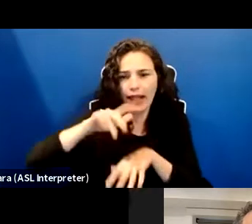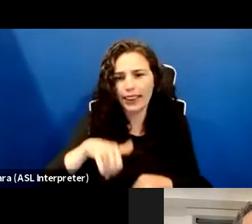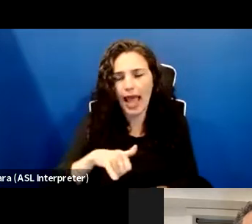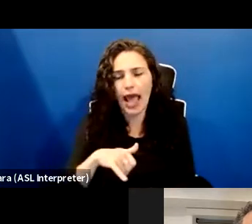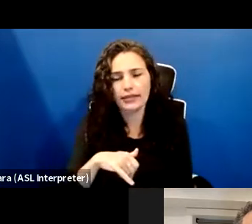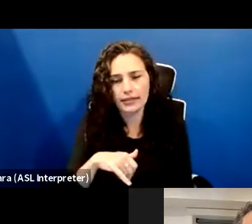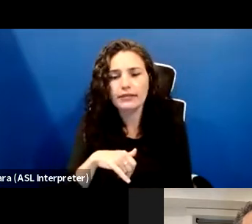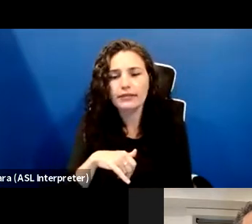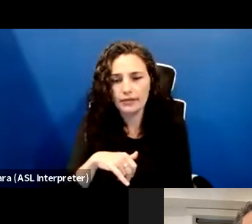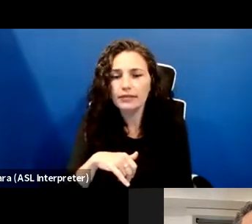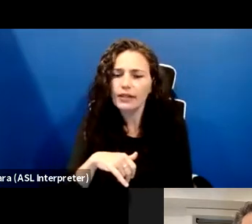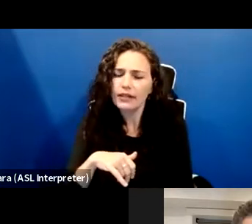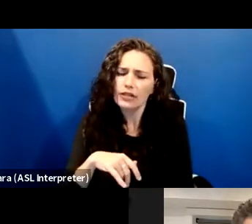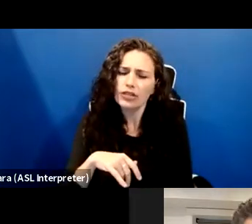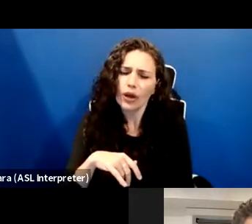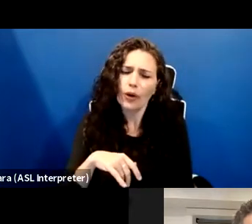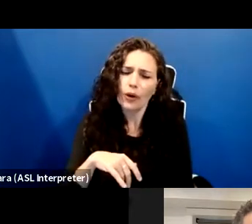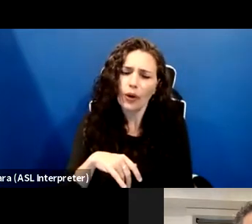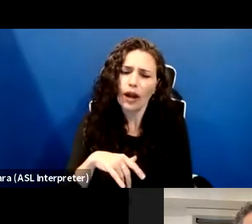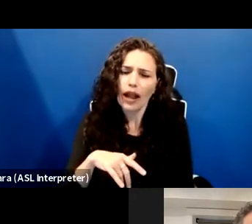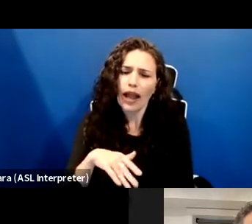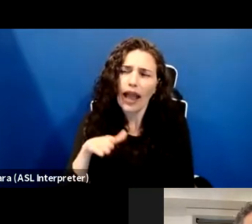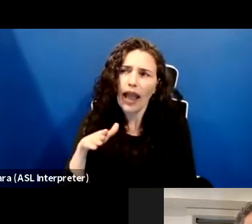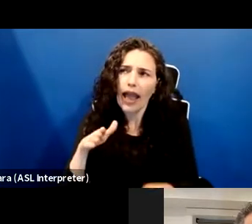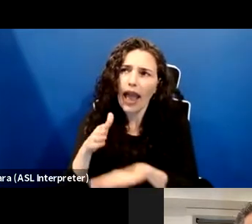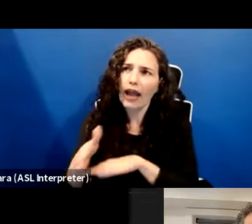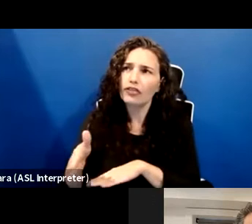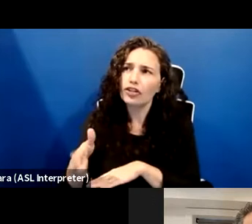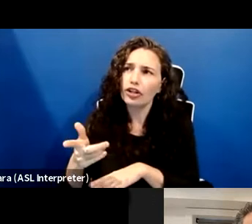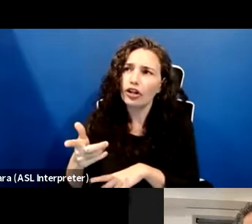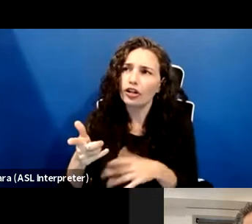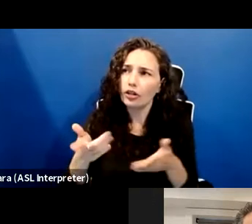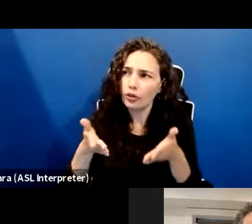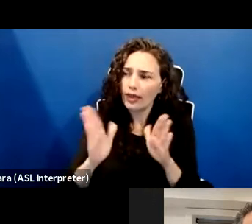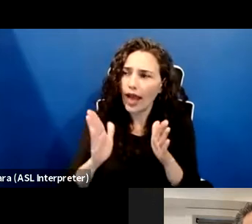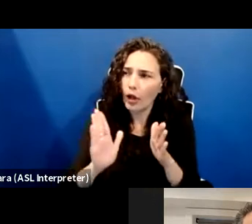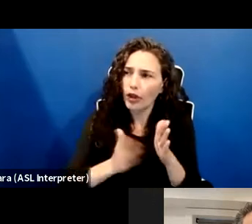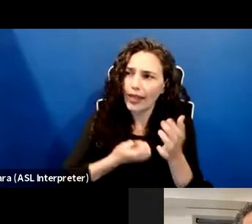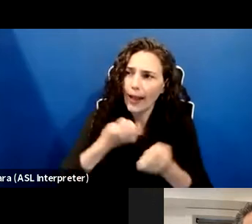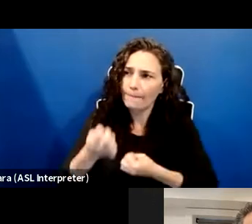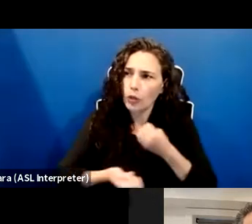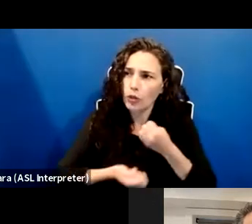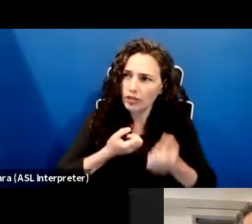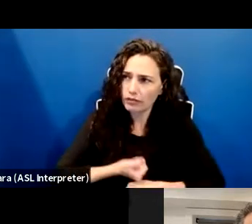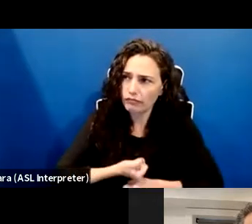So I think, you know, once you project this emotions from yourself, and you identify with the story,